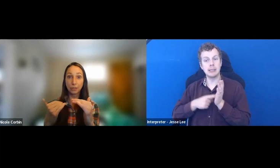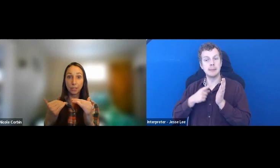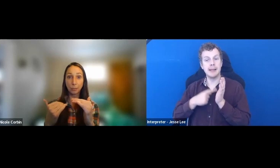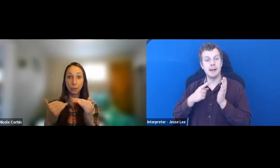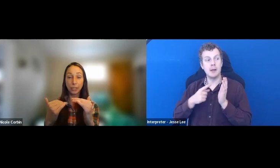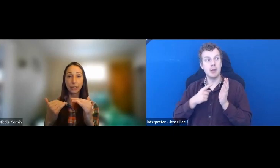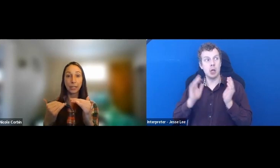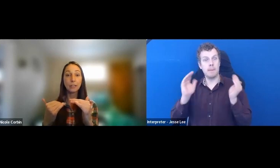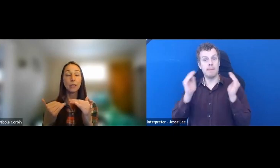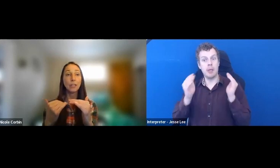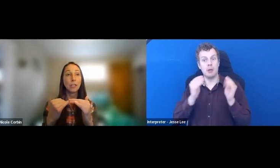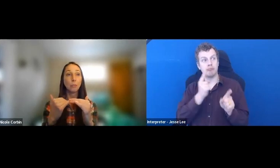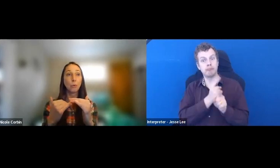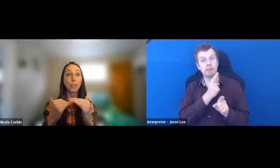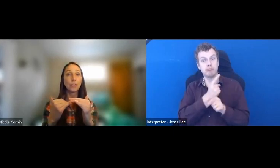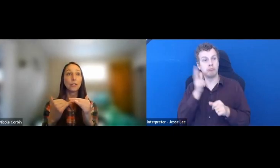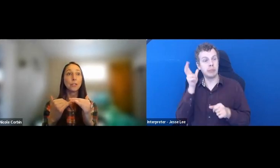with typical hearing in both ears.